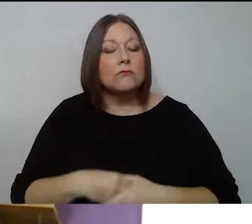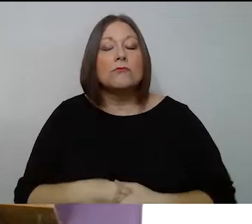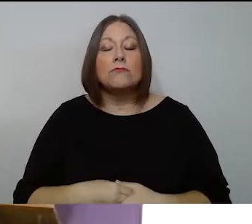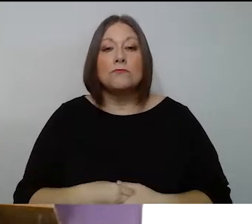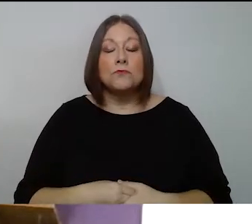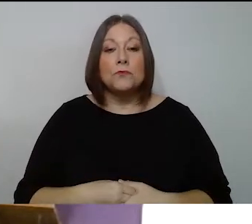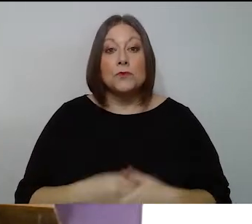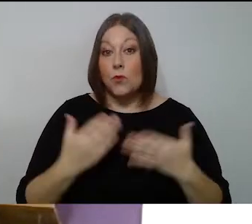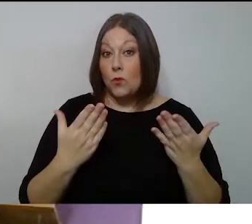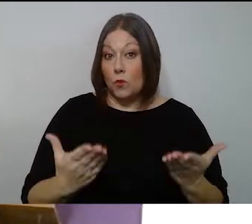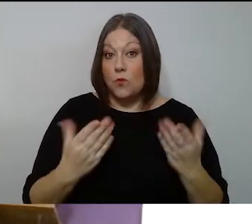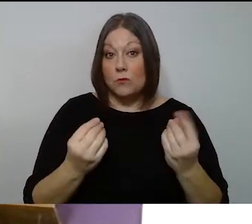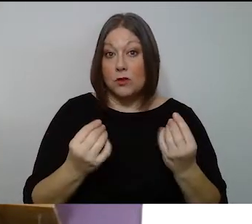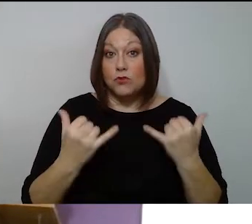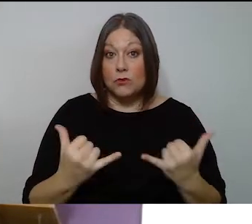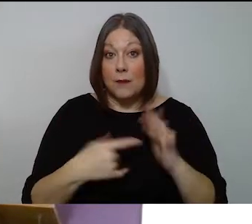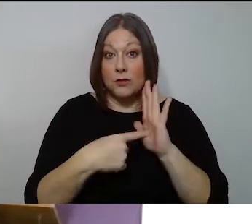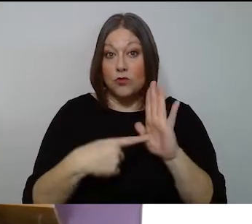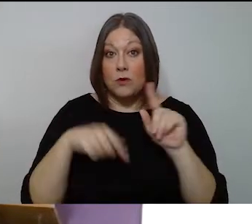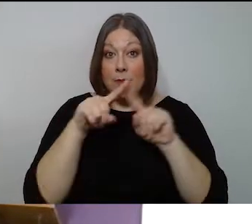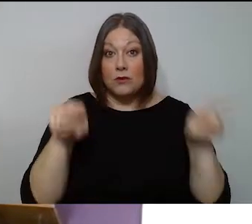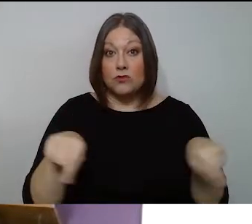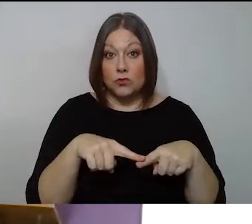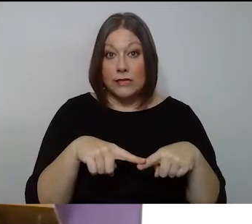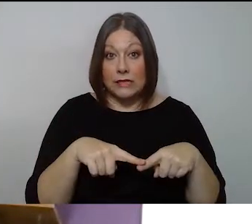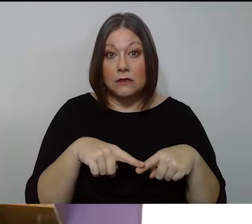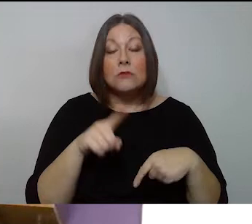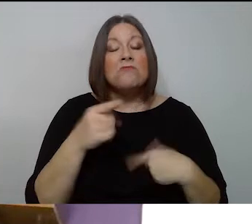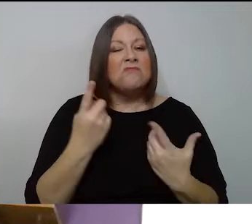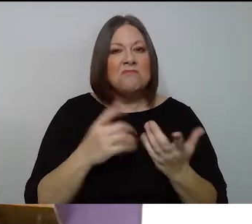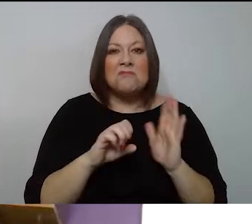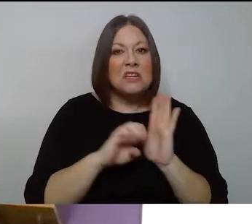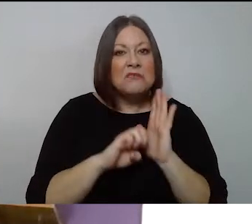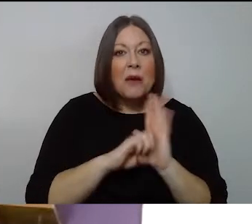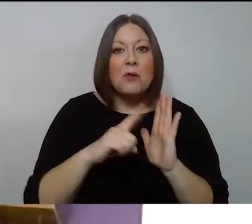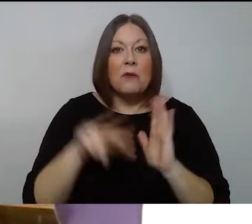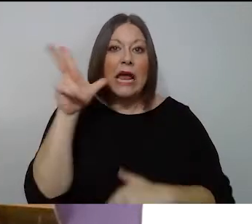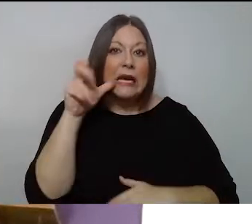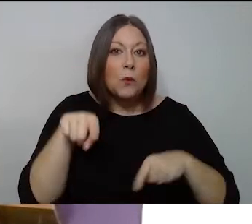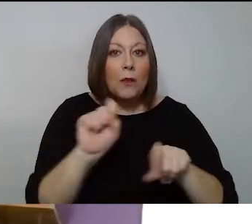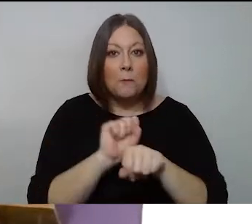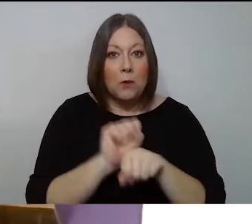So what I'm going to do now is do a screen share to give you a sample of what I hear when I am working.